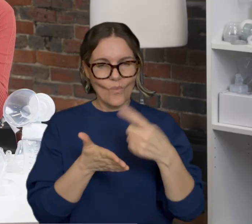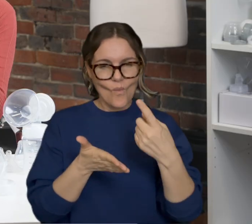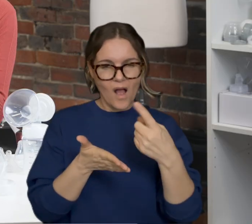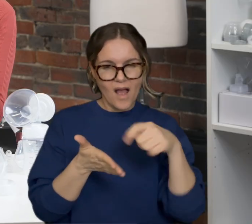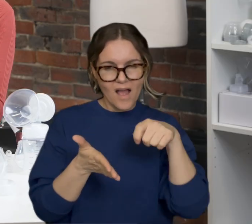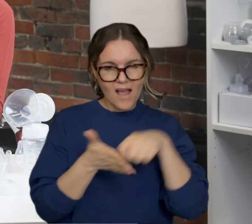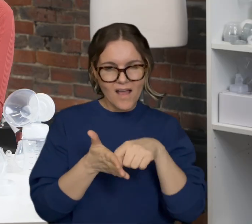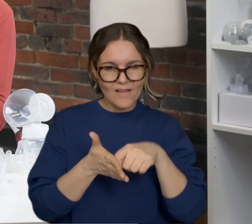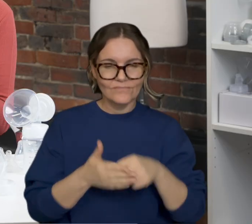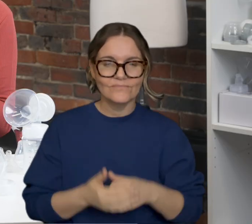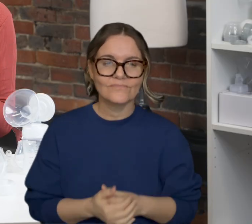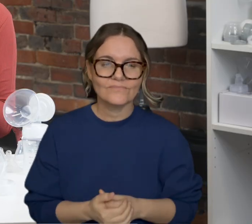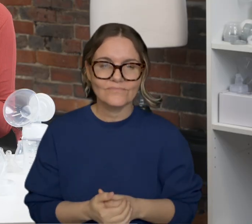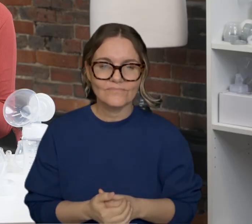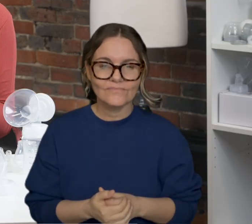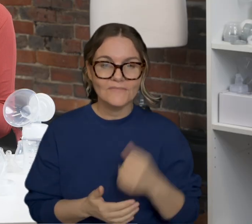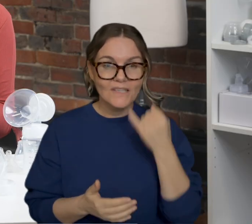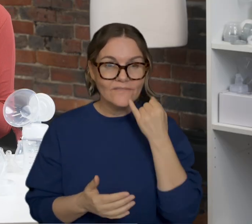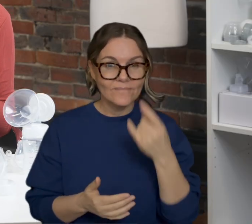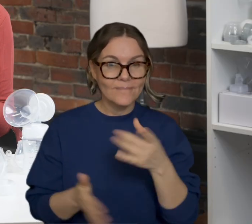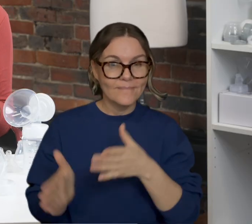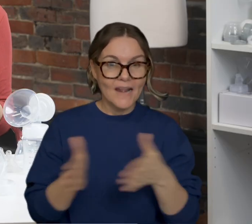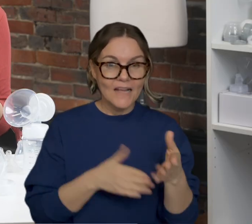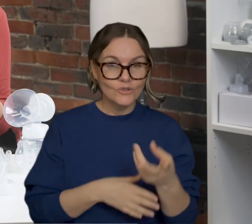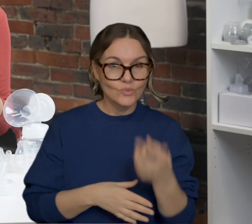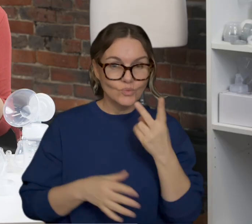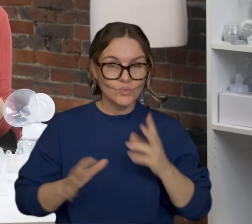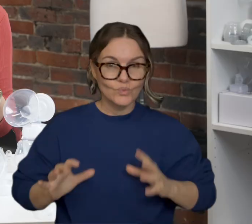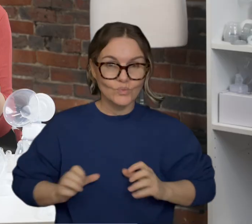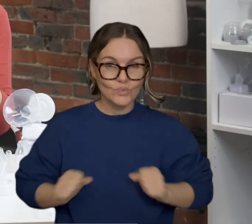to put your tubing there if you're going to double pump you put both sets of tubing on